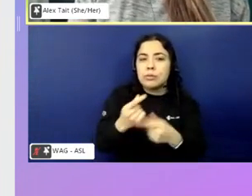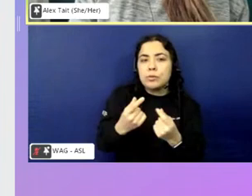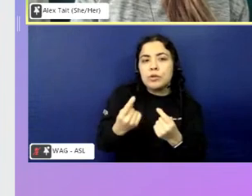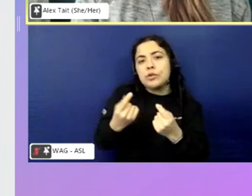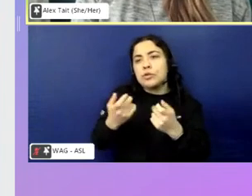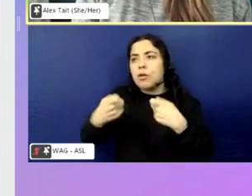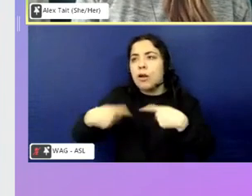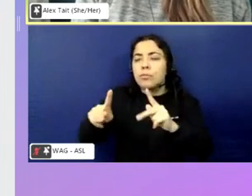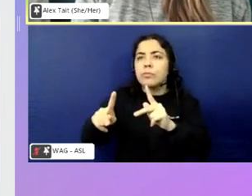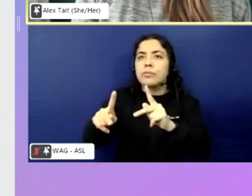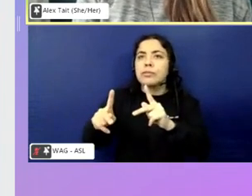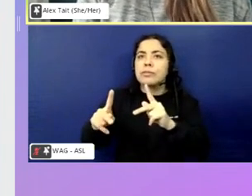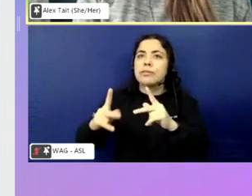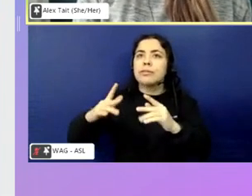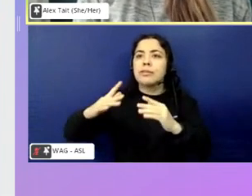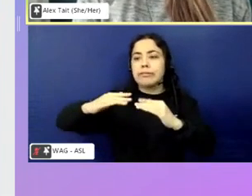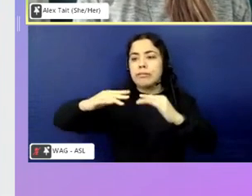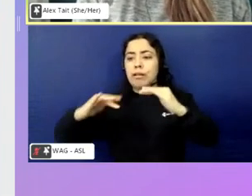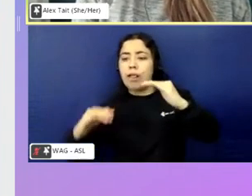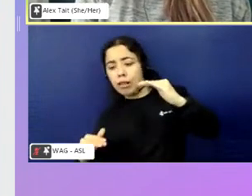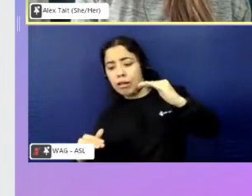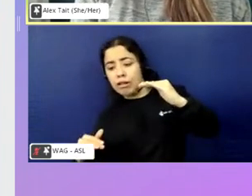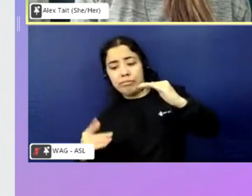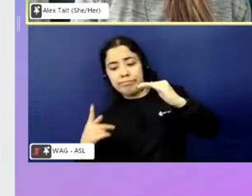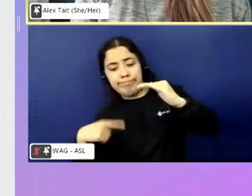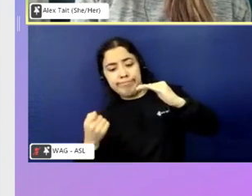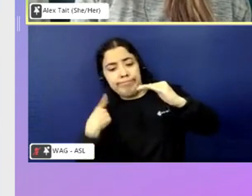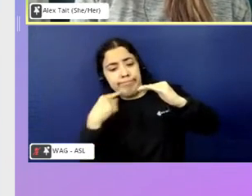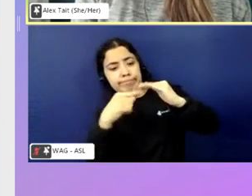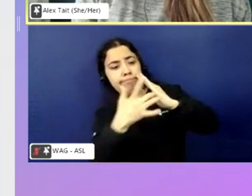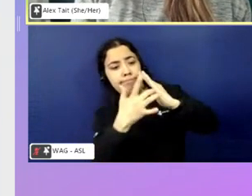what opportunities the tech industry has ages empiric lastly, and confronting we will talk about how we can do